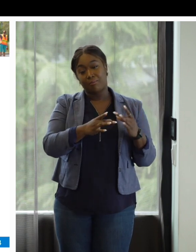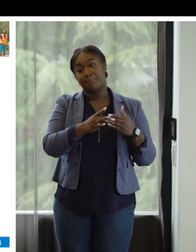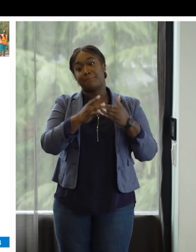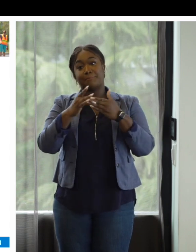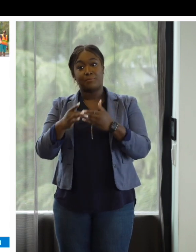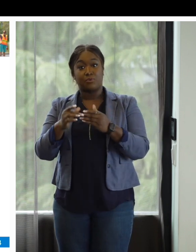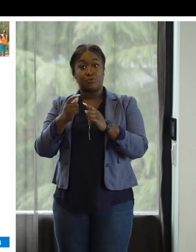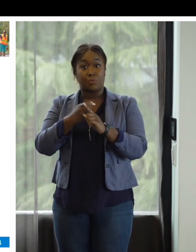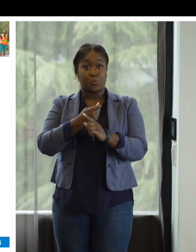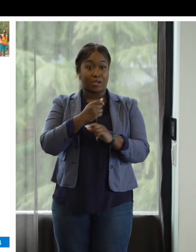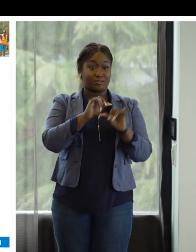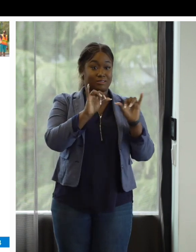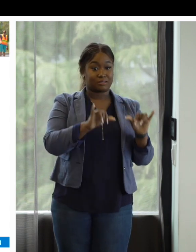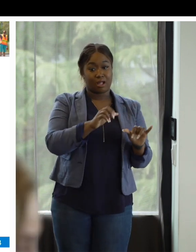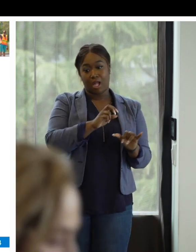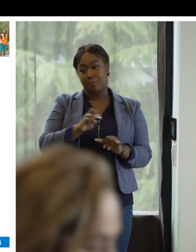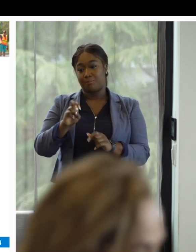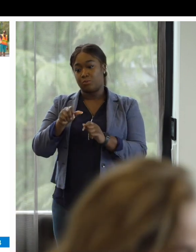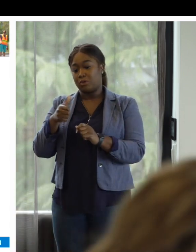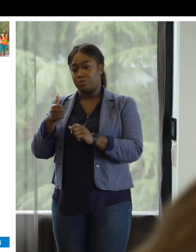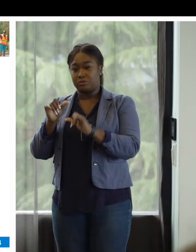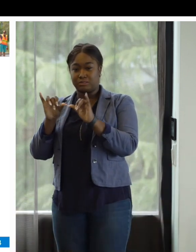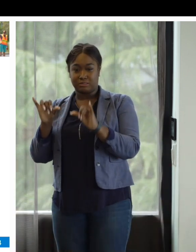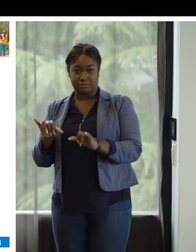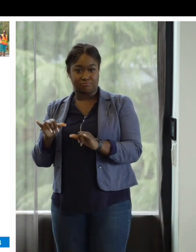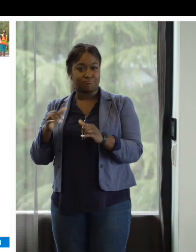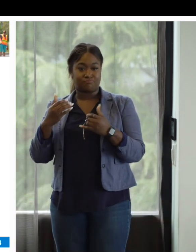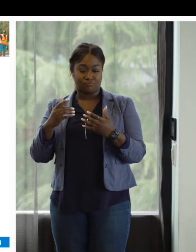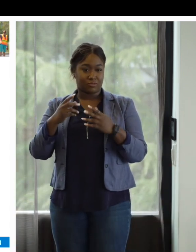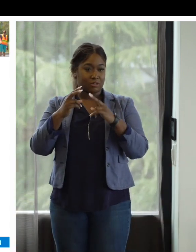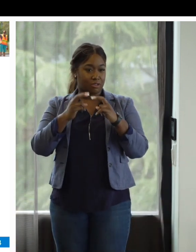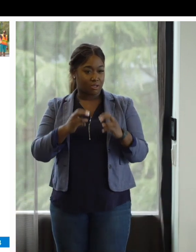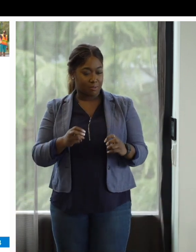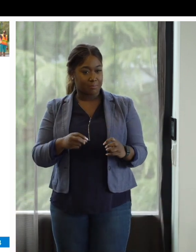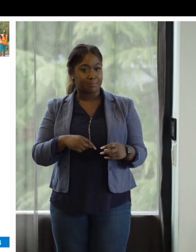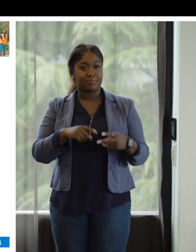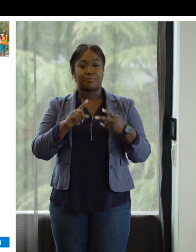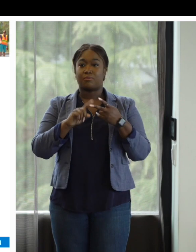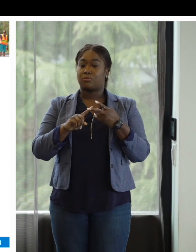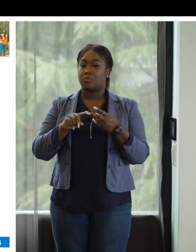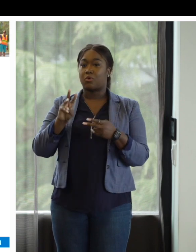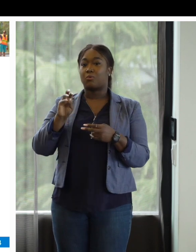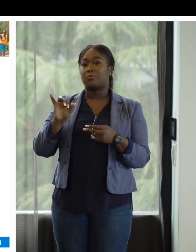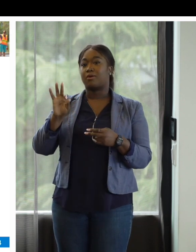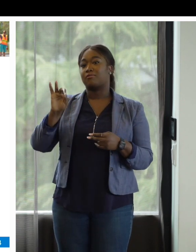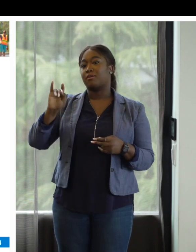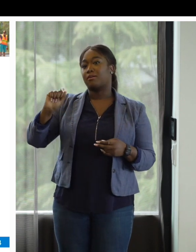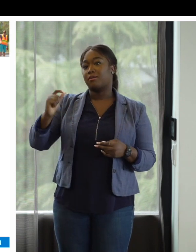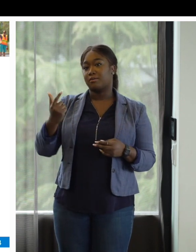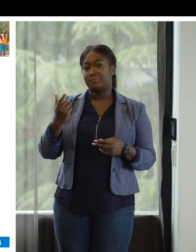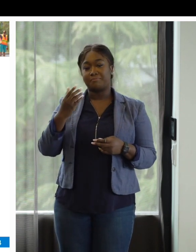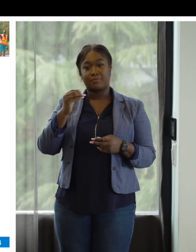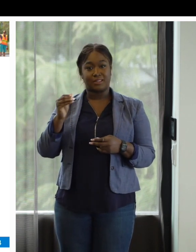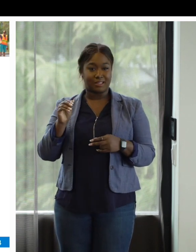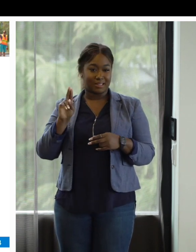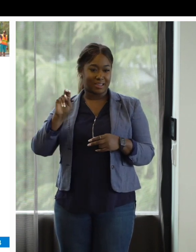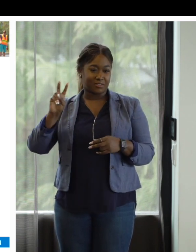system to another. We looked at wayfinding navigation. This is more along the lines of if I want